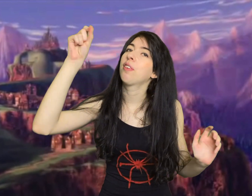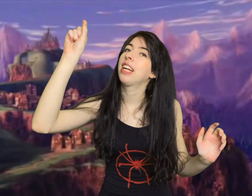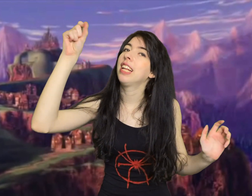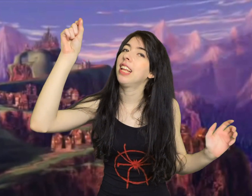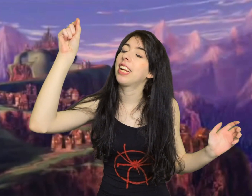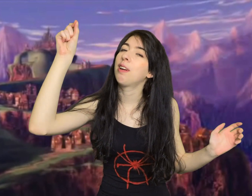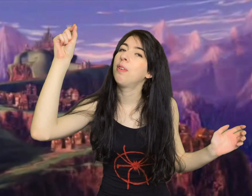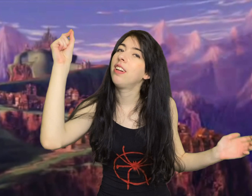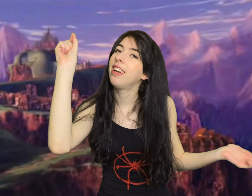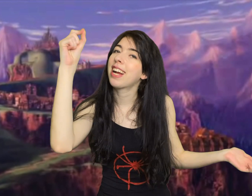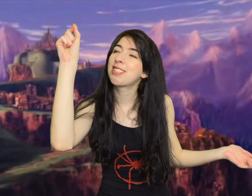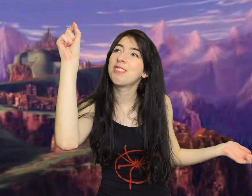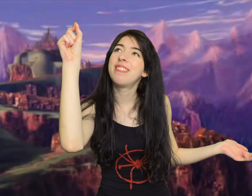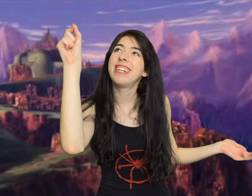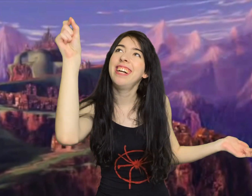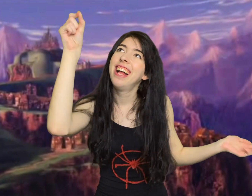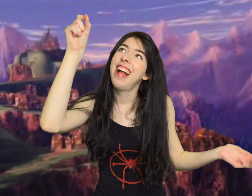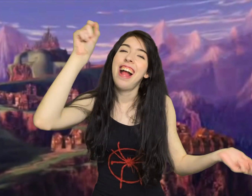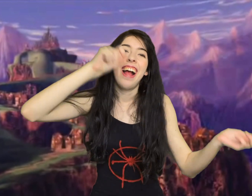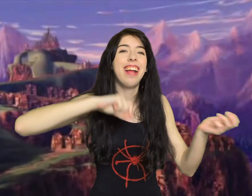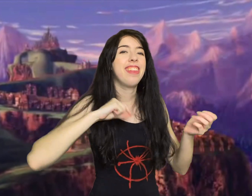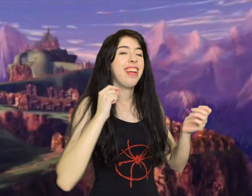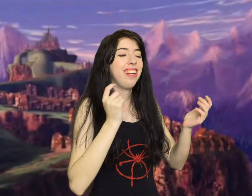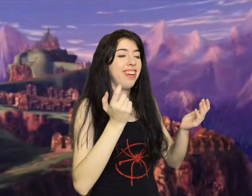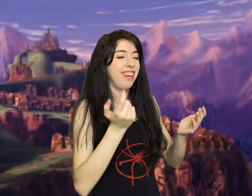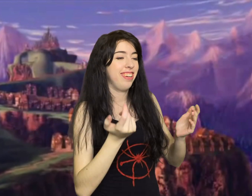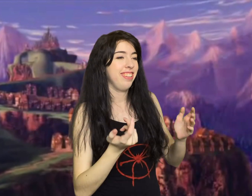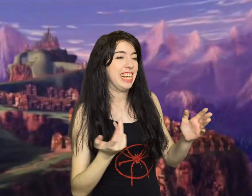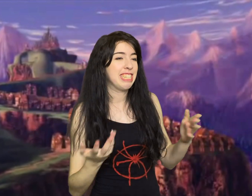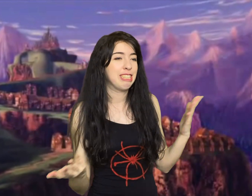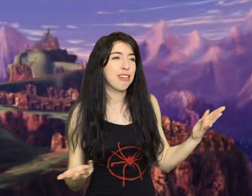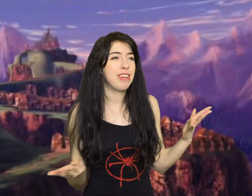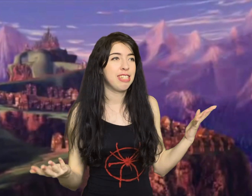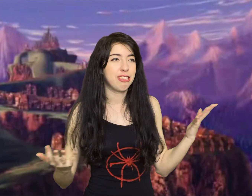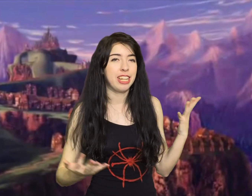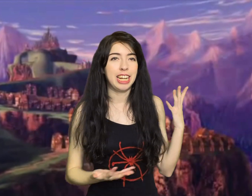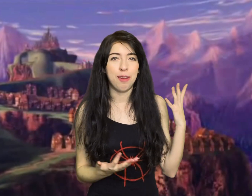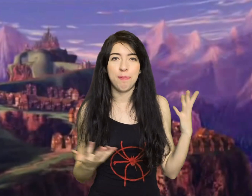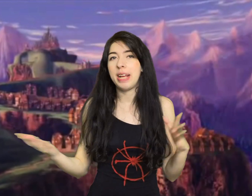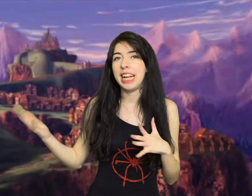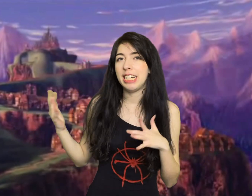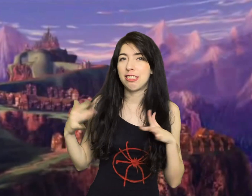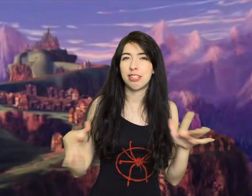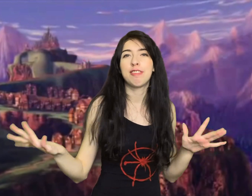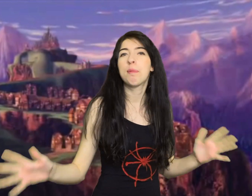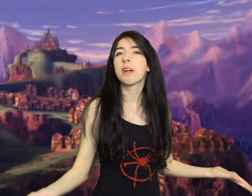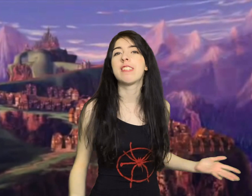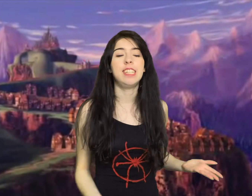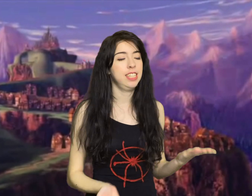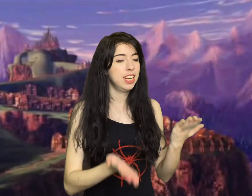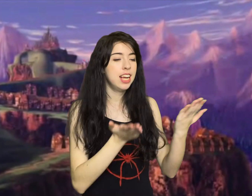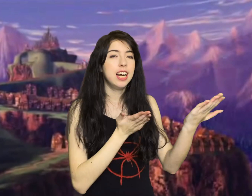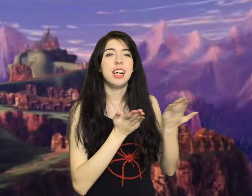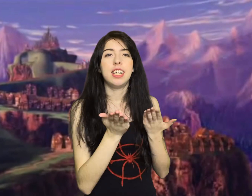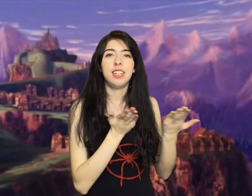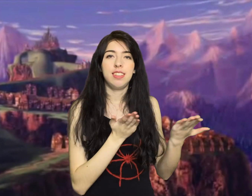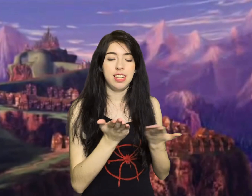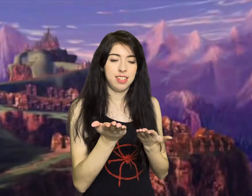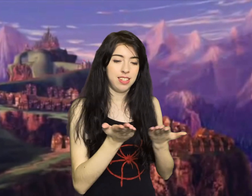it like i would an actual bell and then like a servant or like a maid SERVING PERSON uh is- is